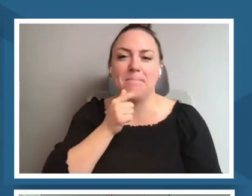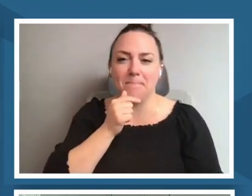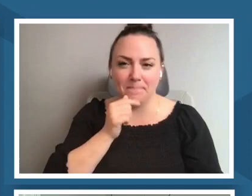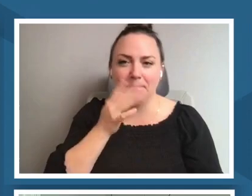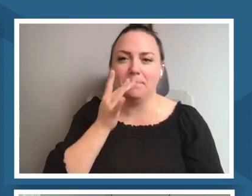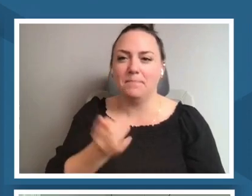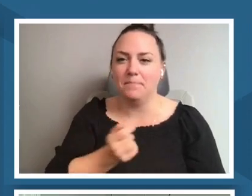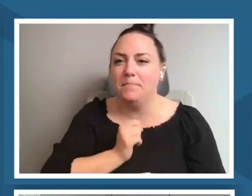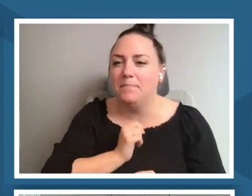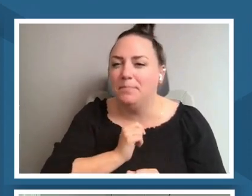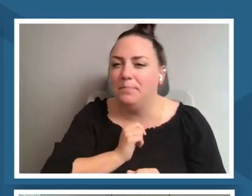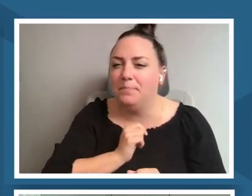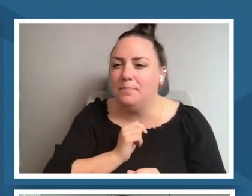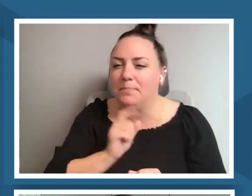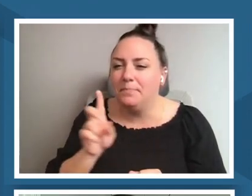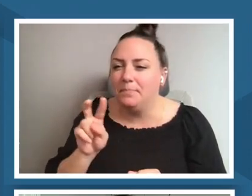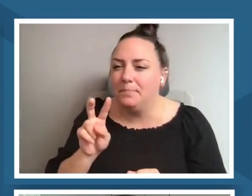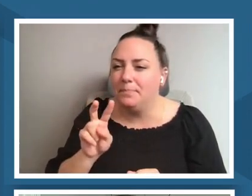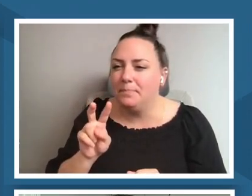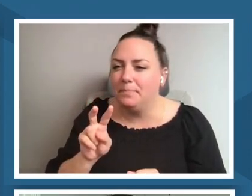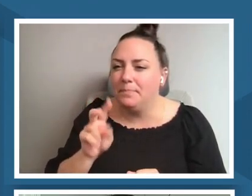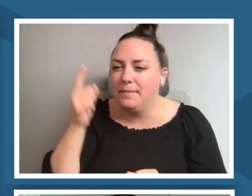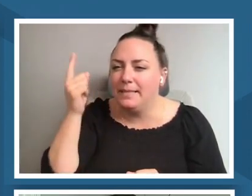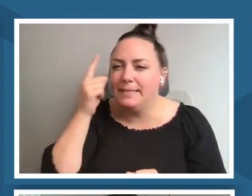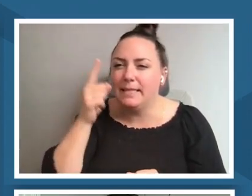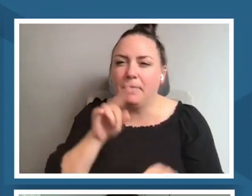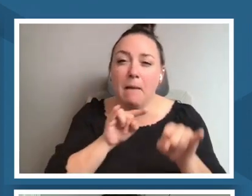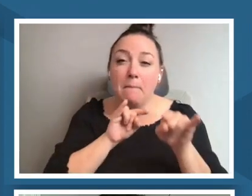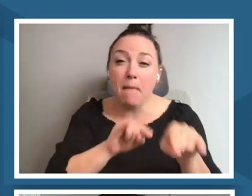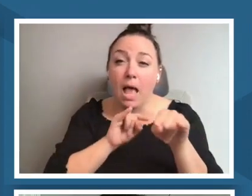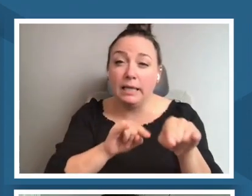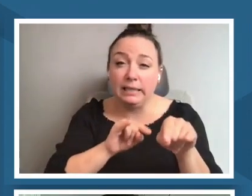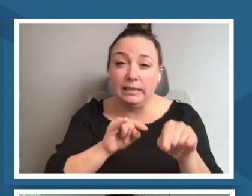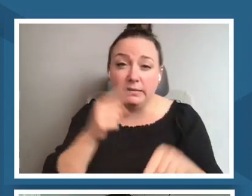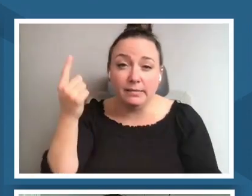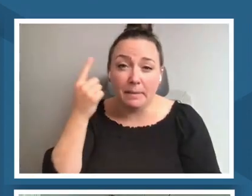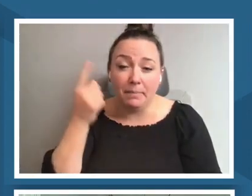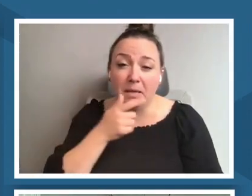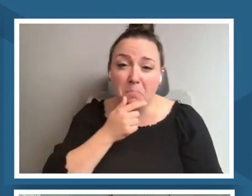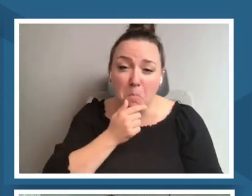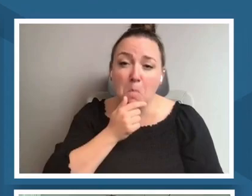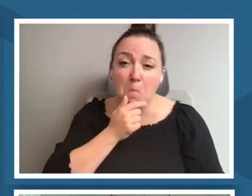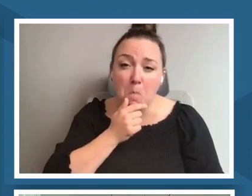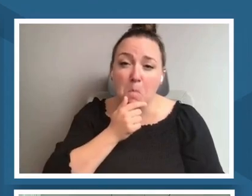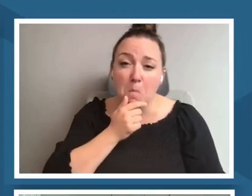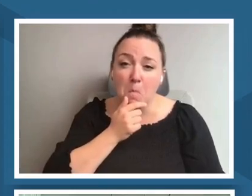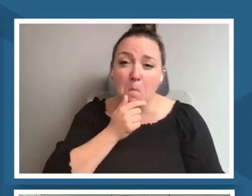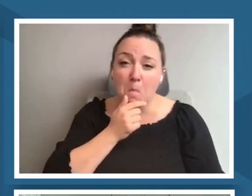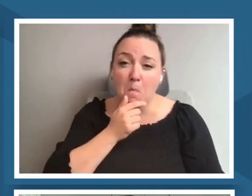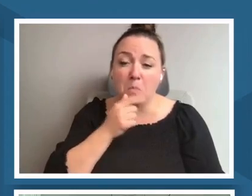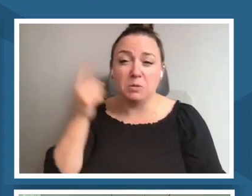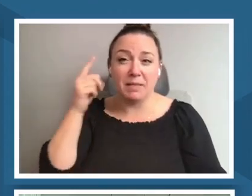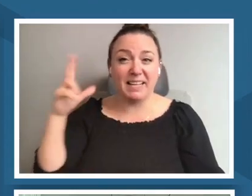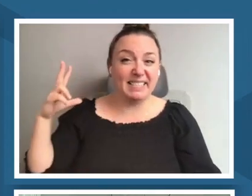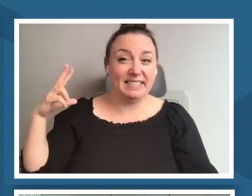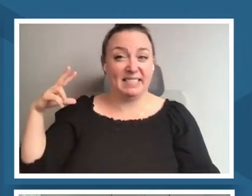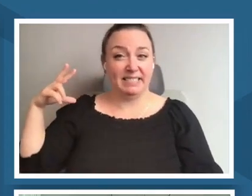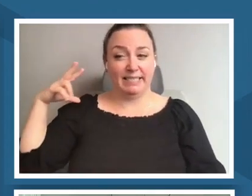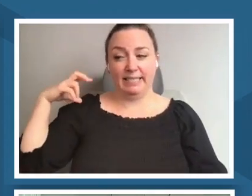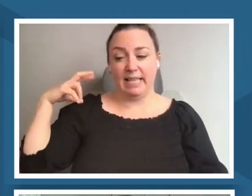something mocking something interesting so like uh we've got like an a devil on the